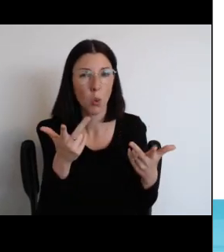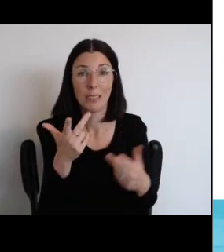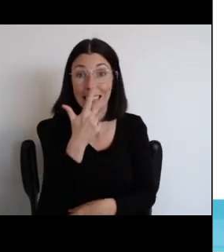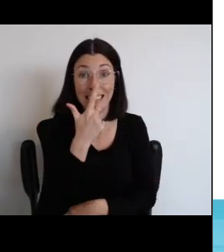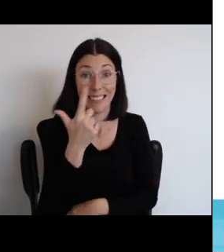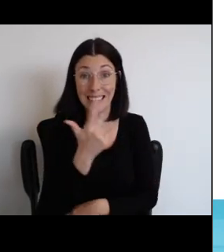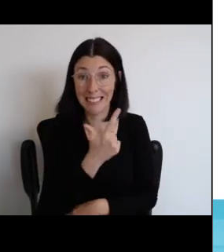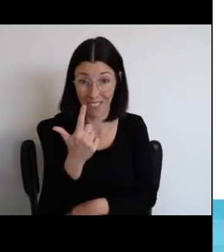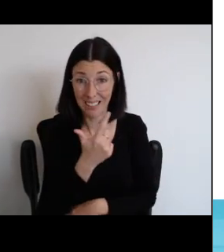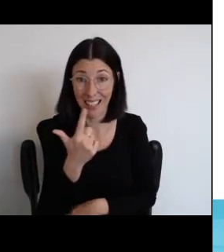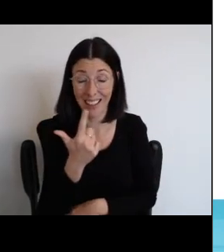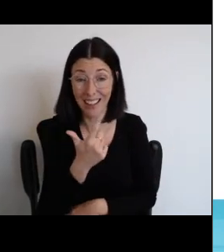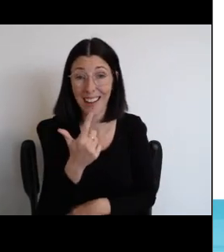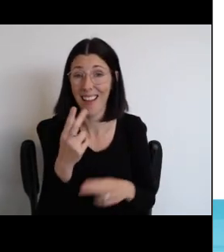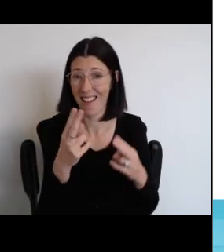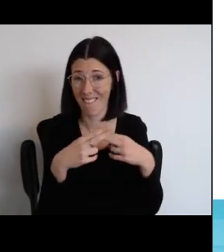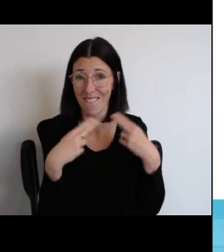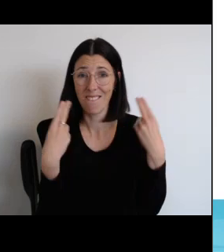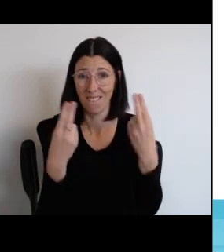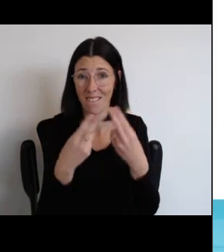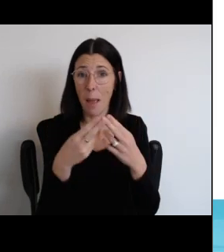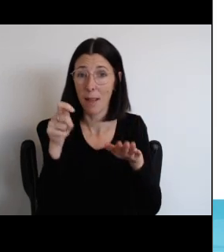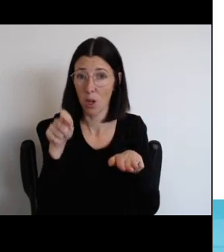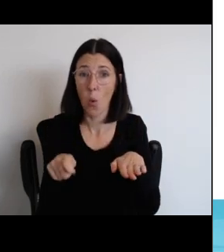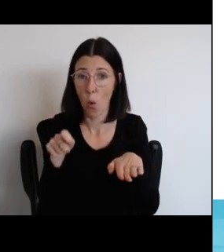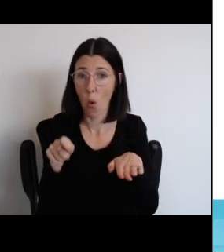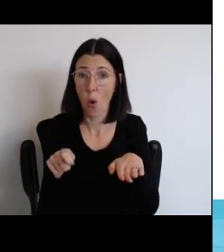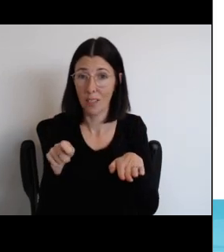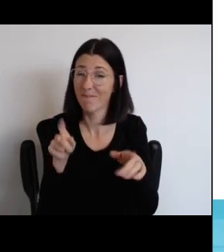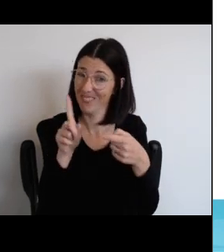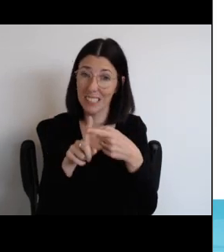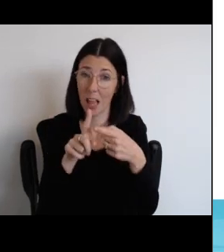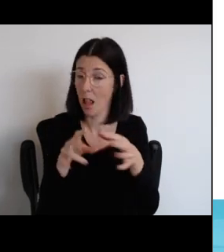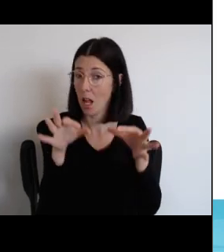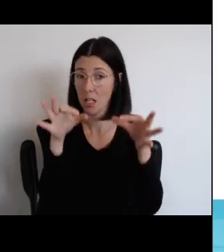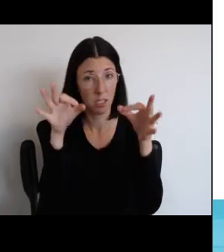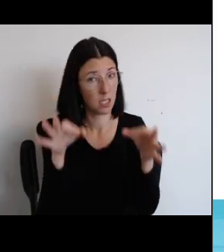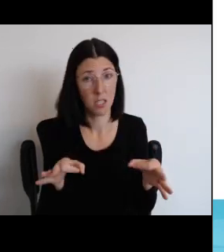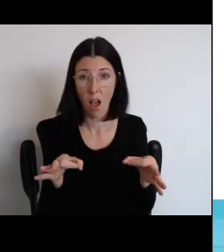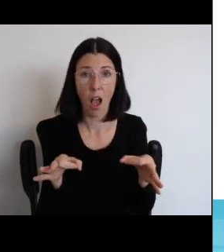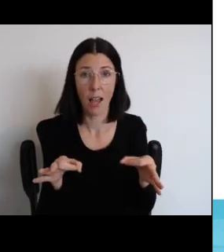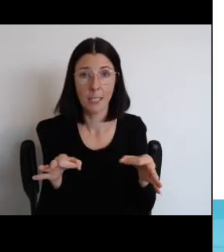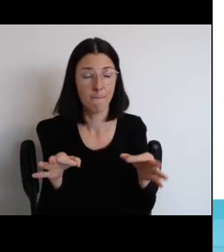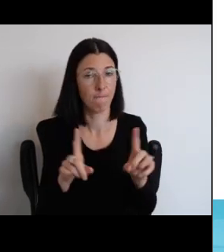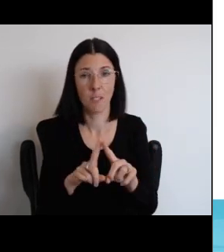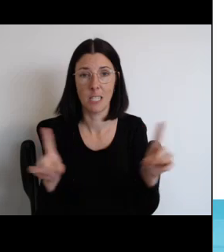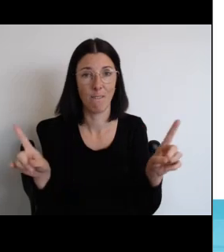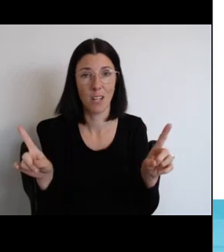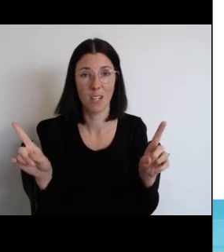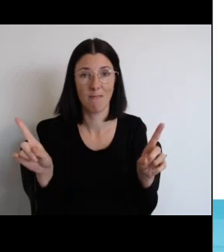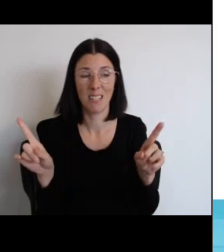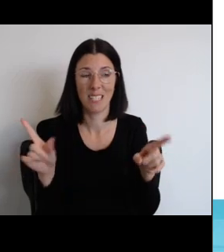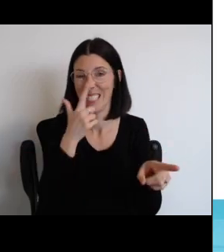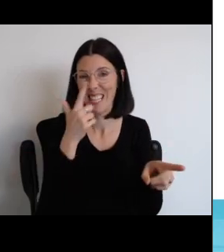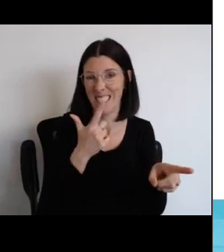family court made a decision that was um very firmly against the clear wishes of a 17 year